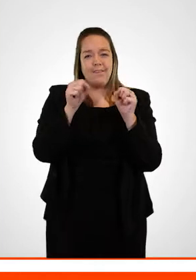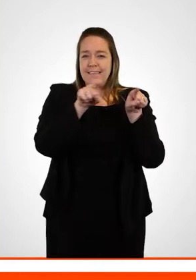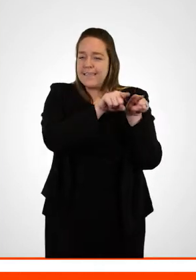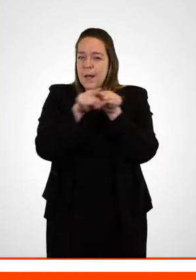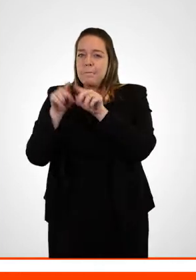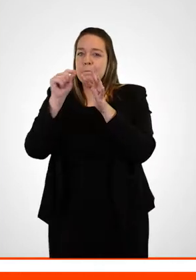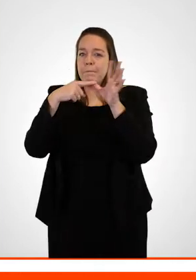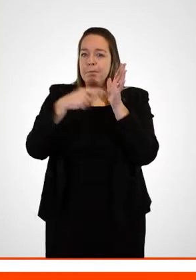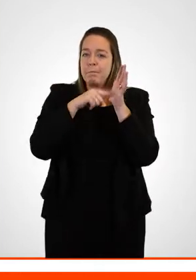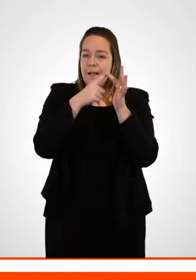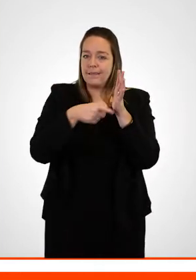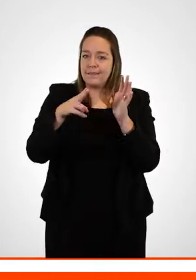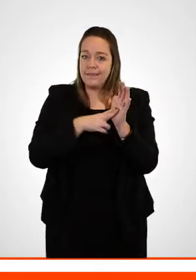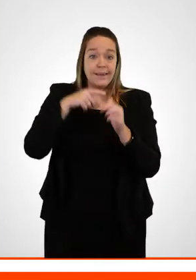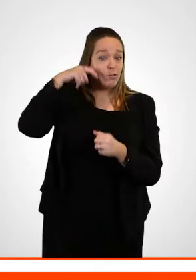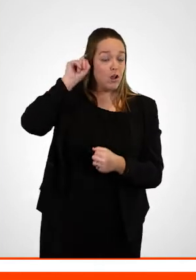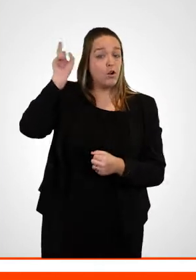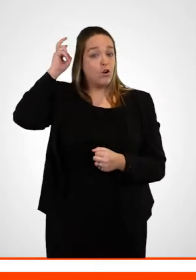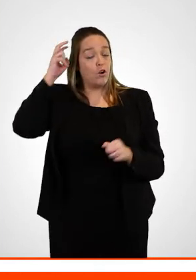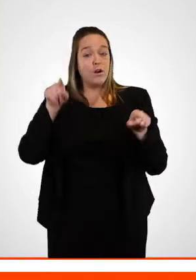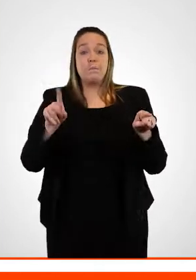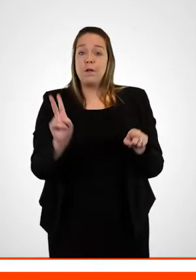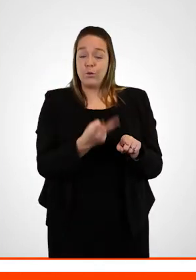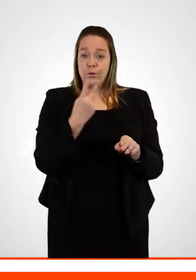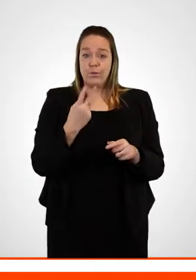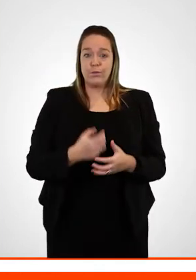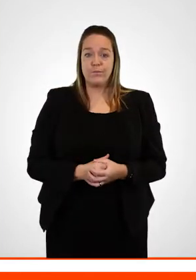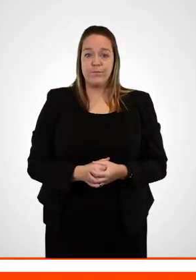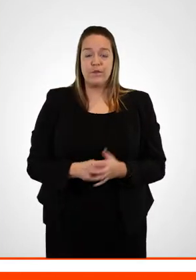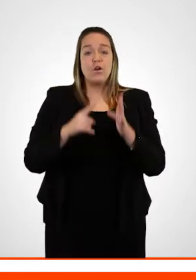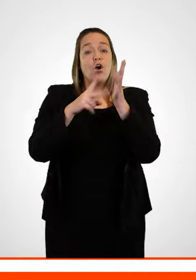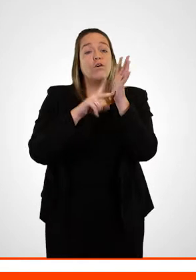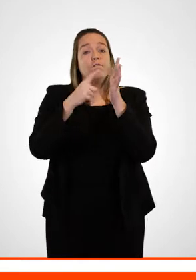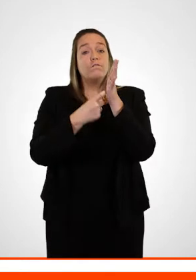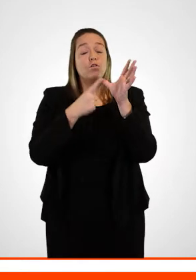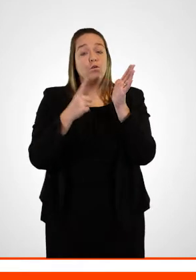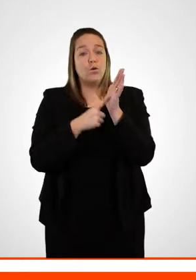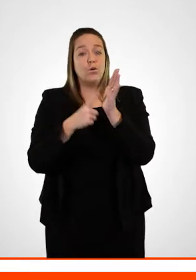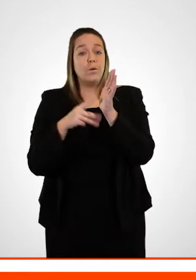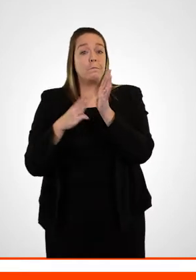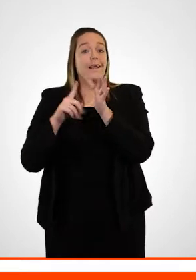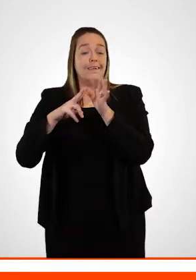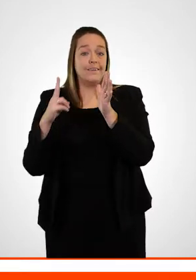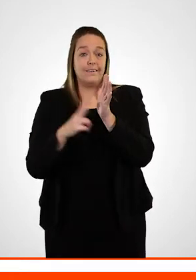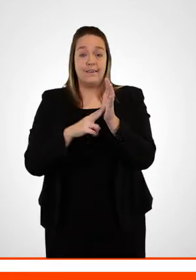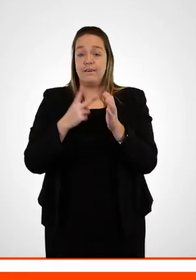in our children with hearing aids and in our children with cochlear implants. Interestingly enough, the overall mean,